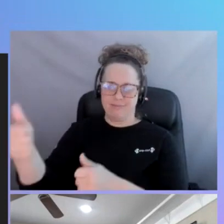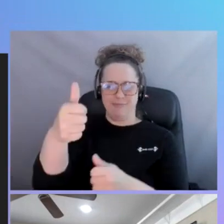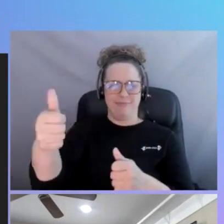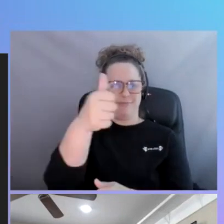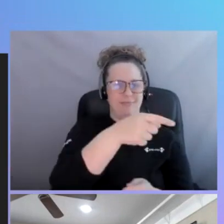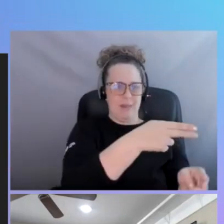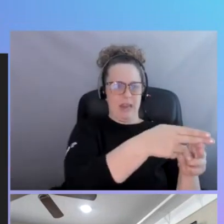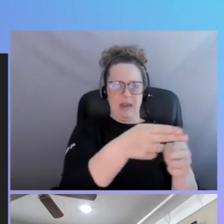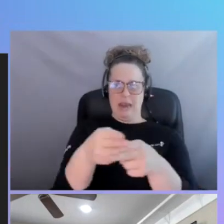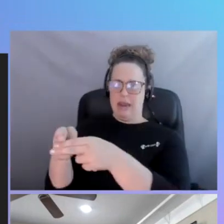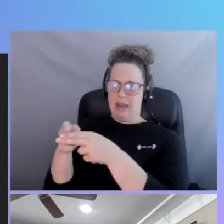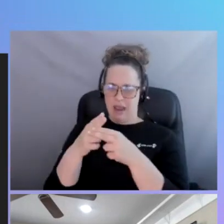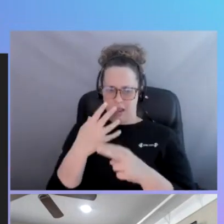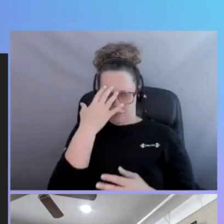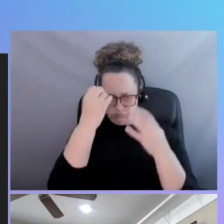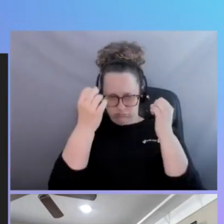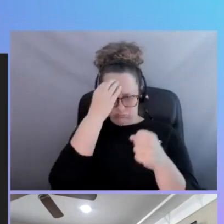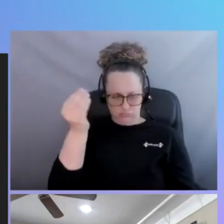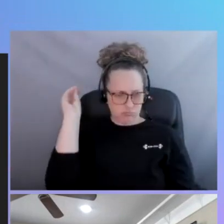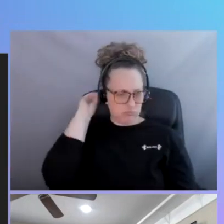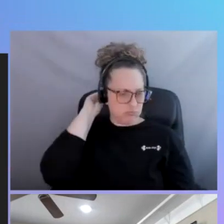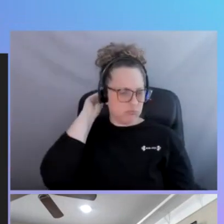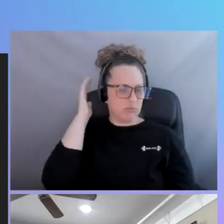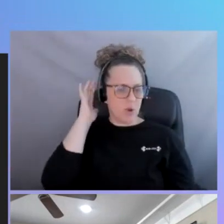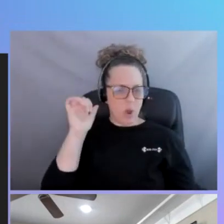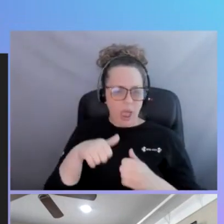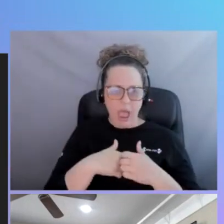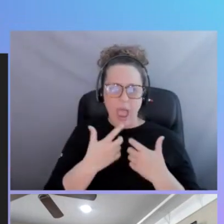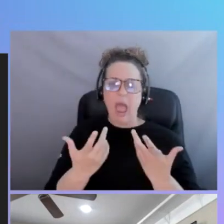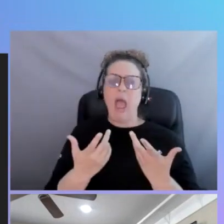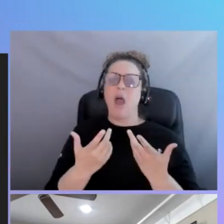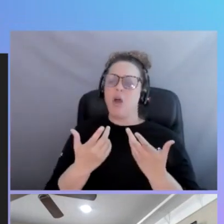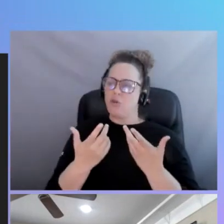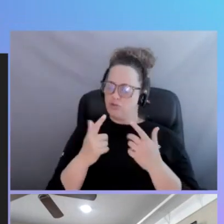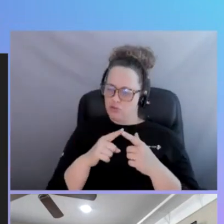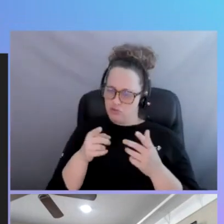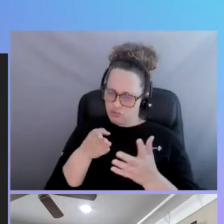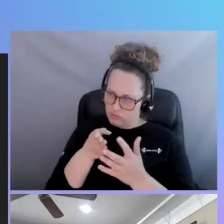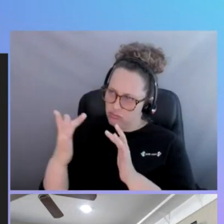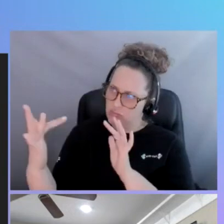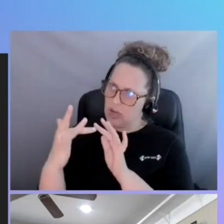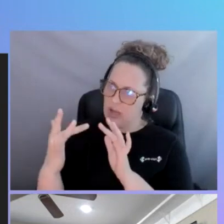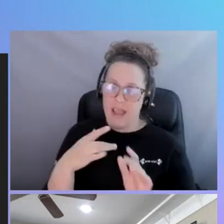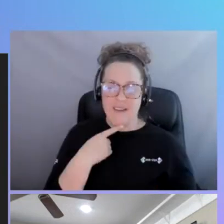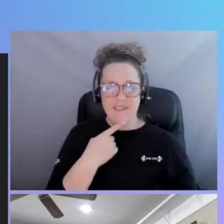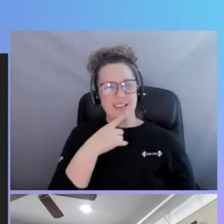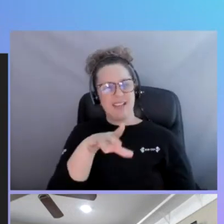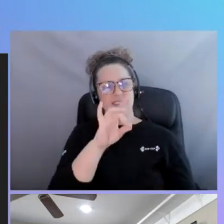have them memorized. You need to know how to traverse your organization and find. If I say find me a testing architect, you